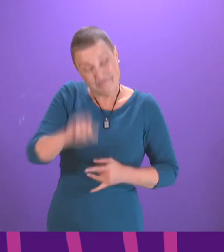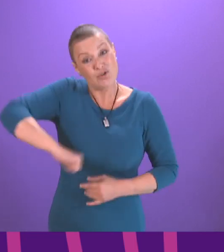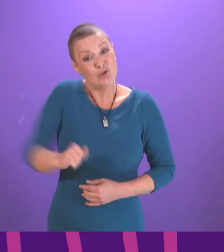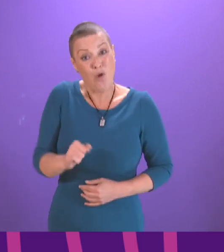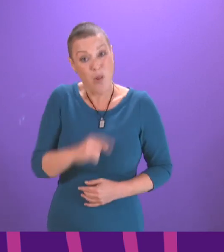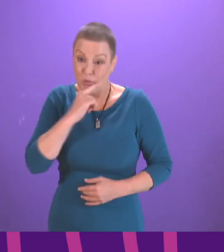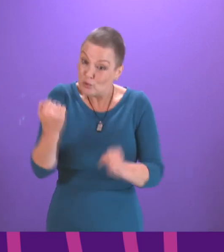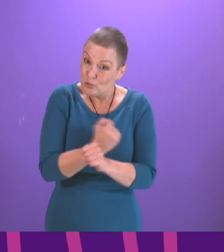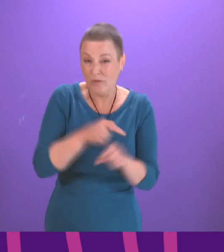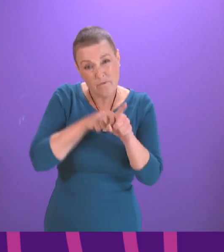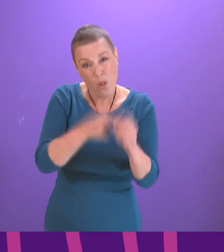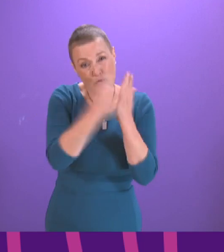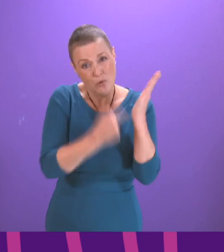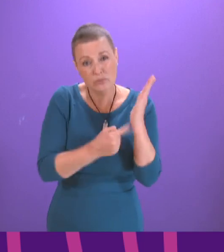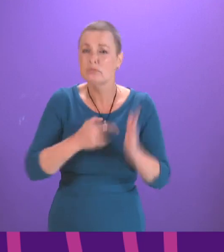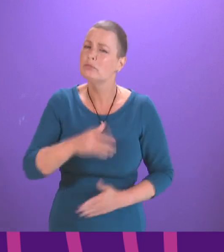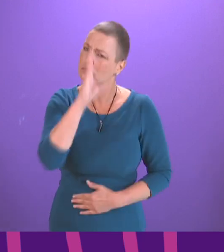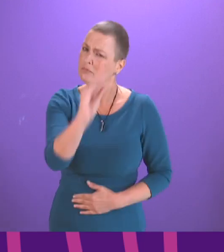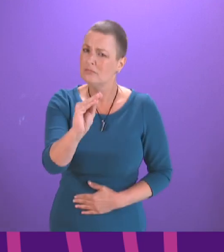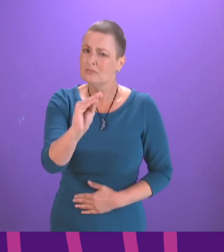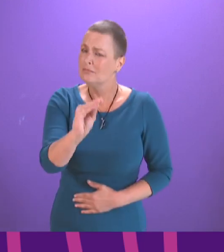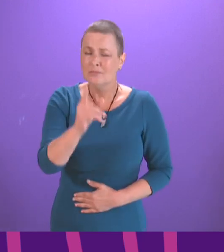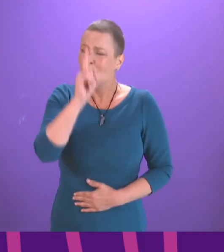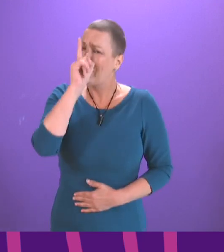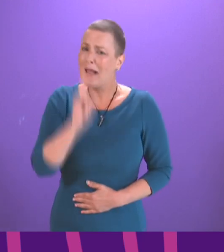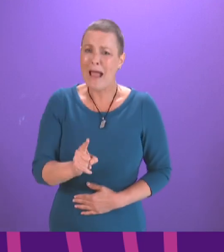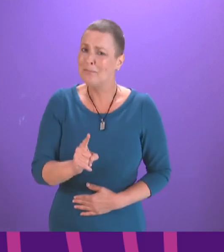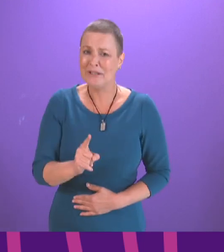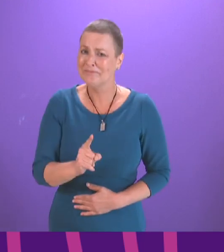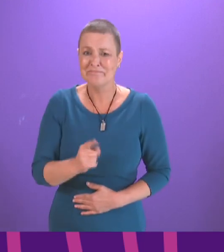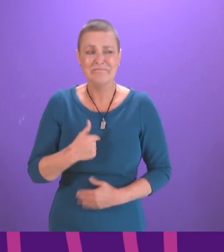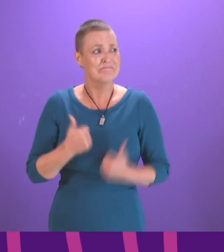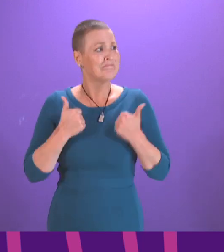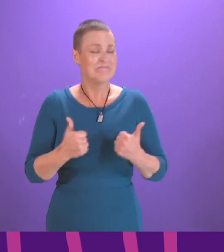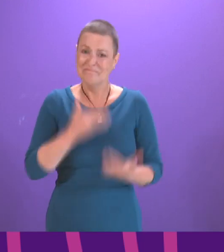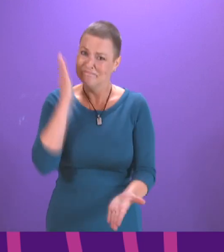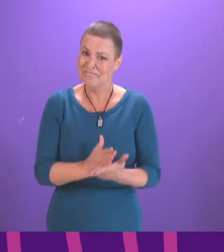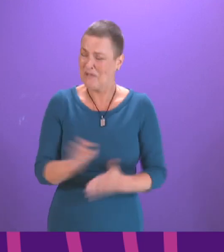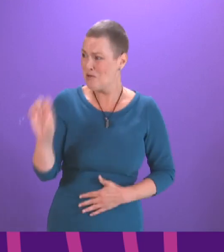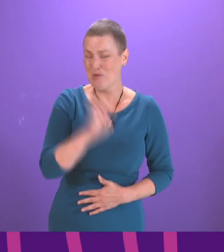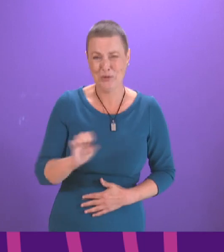However, we must be under no illusions. Europe is now firmly in the grip of a second wave